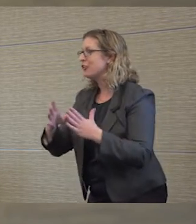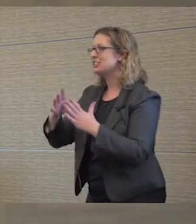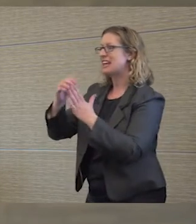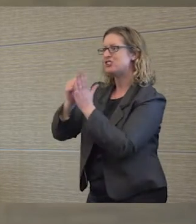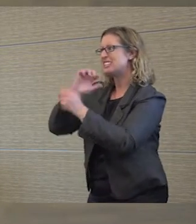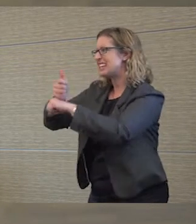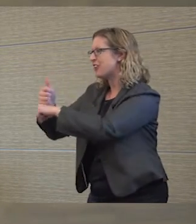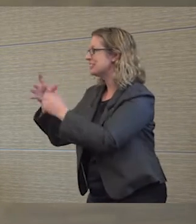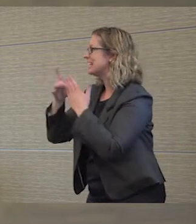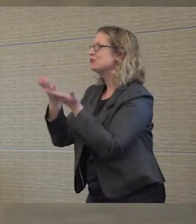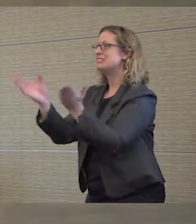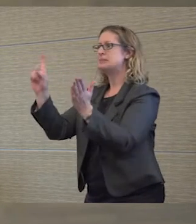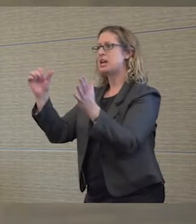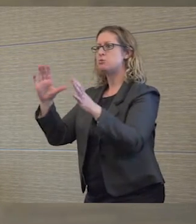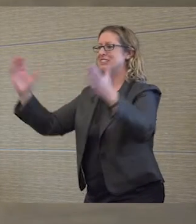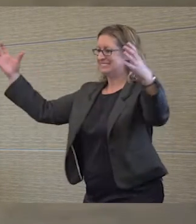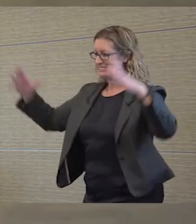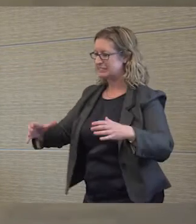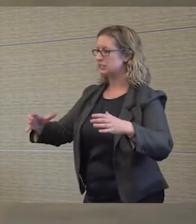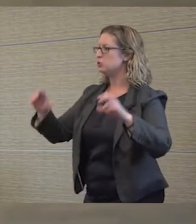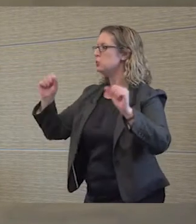in the disability community to be able to reflect. And I think this is a great